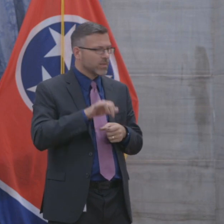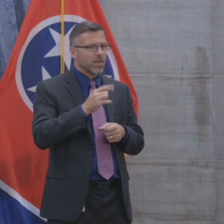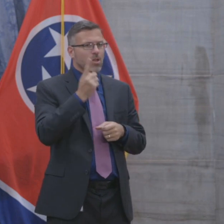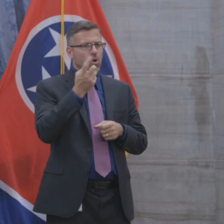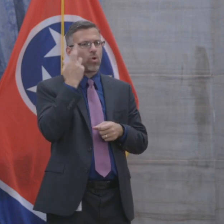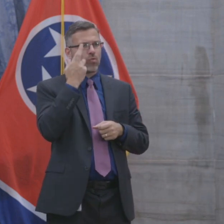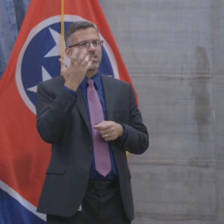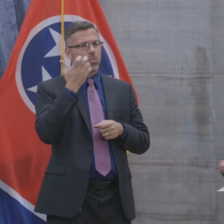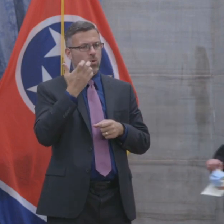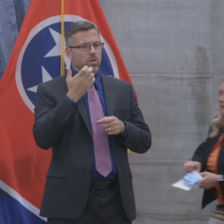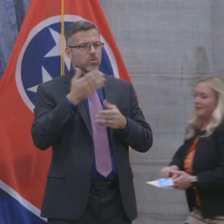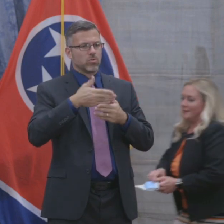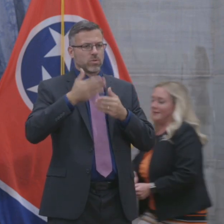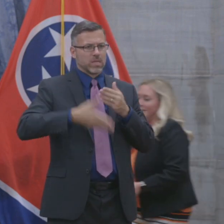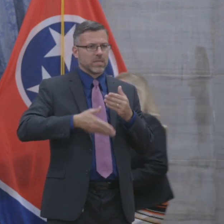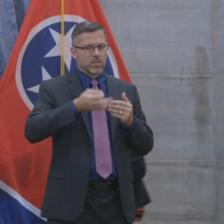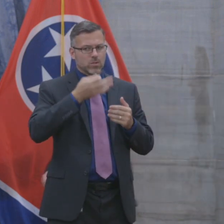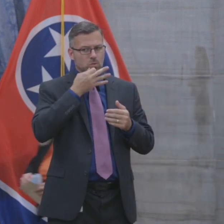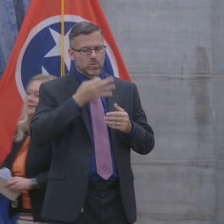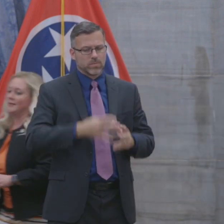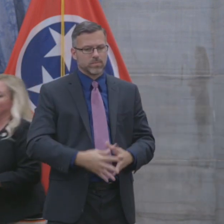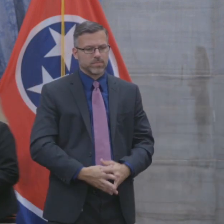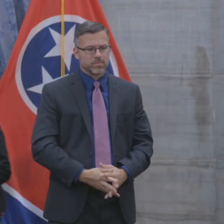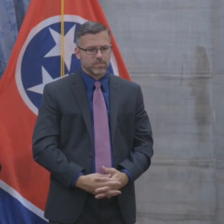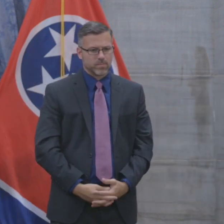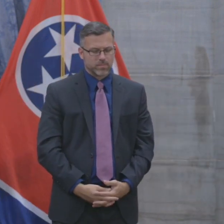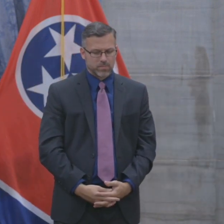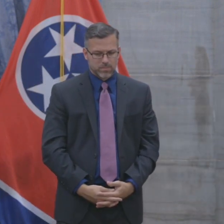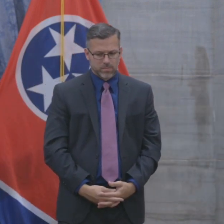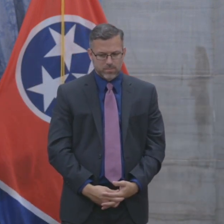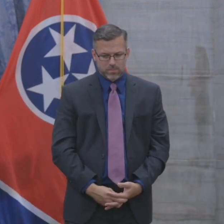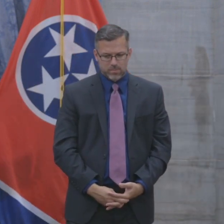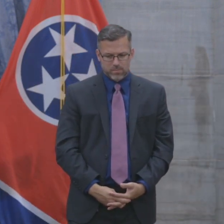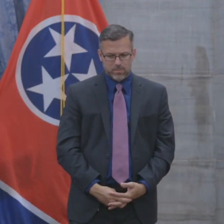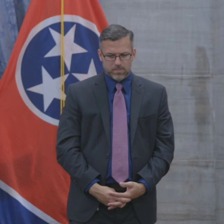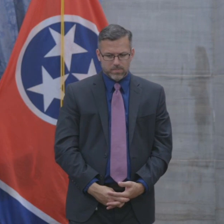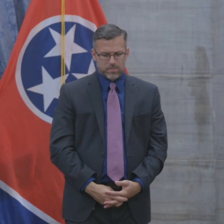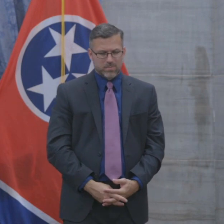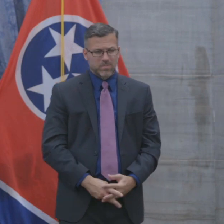I guess my question is right now if a parent -- so right now it's up to school districts to decide what